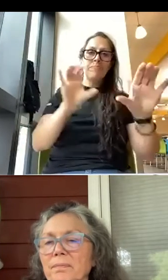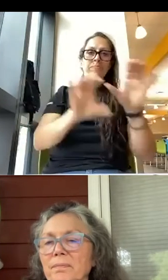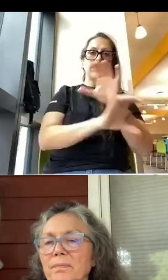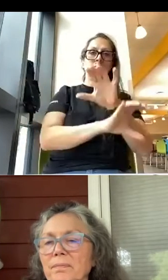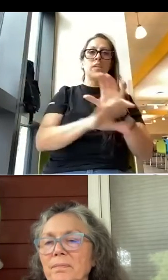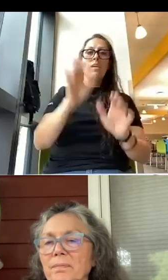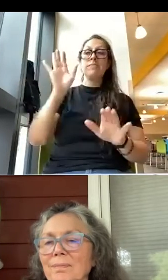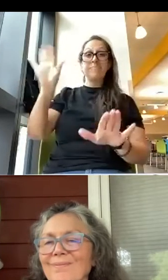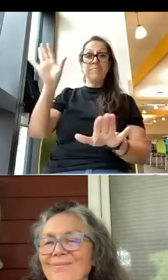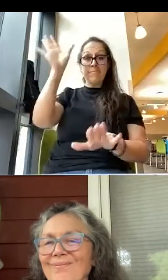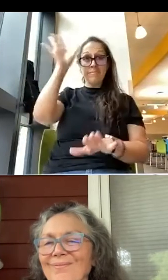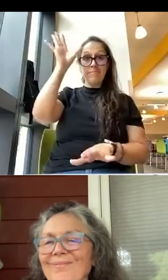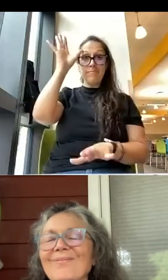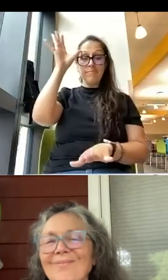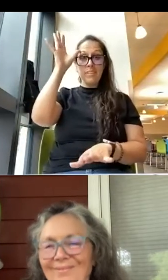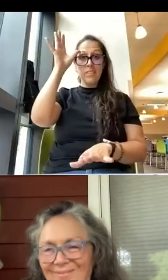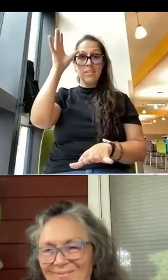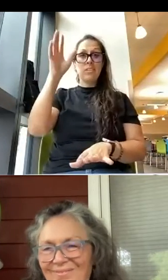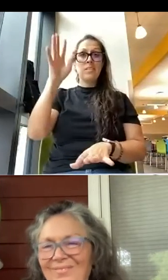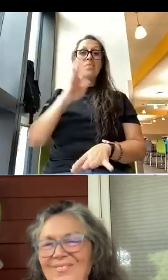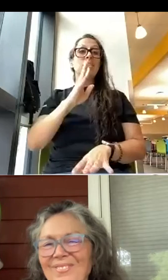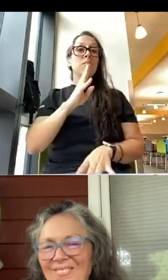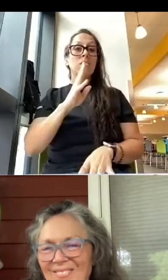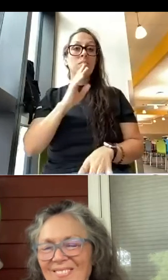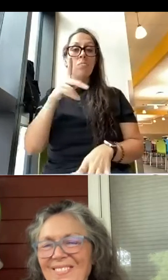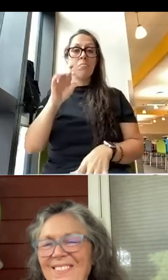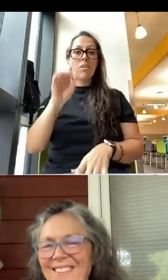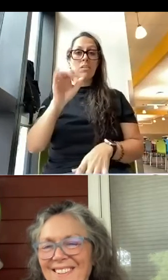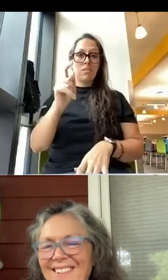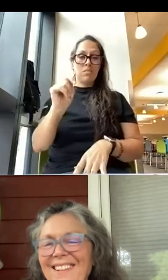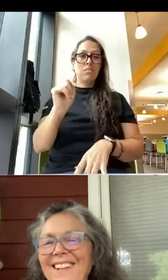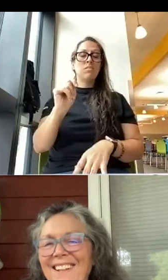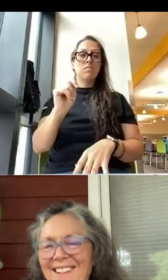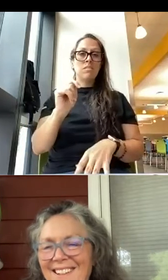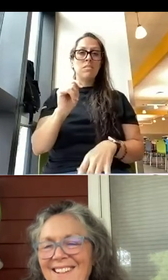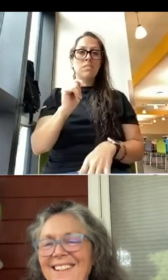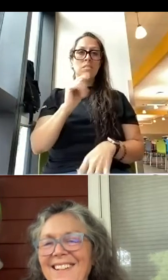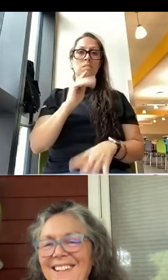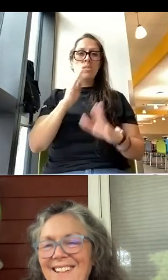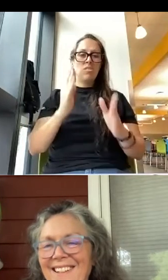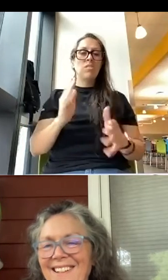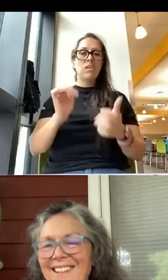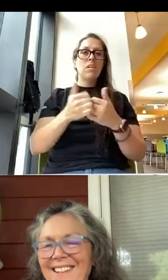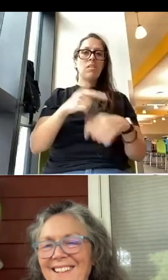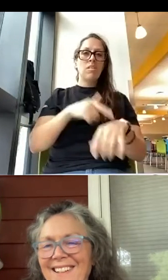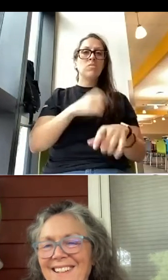narrator of the podcast, Hal Hhuang. Um, so, it was fun working with him.